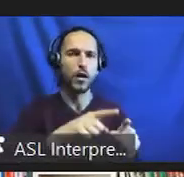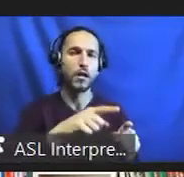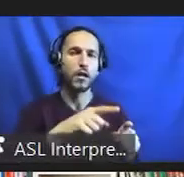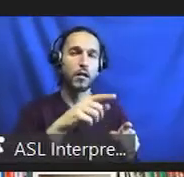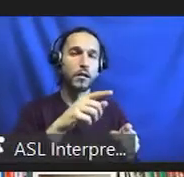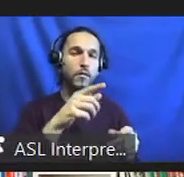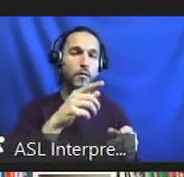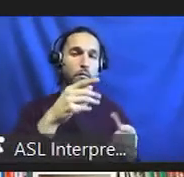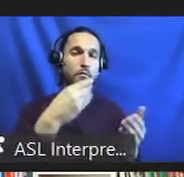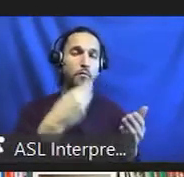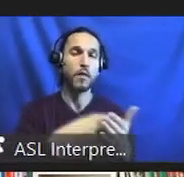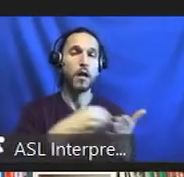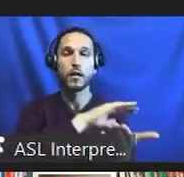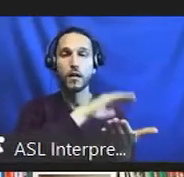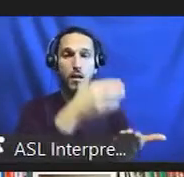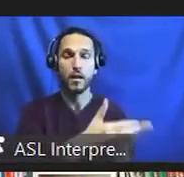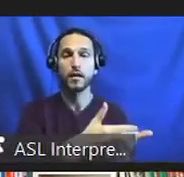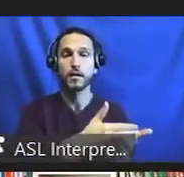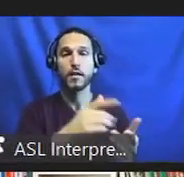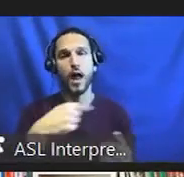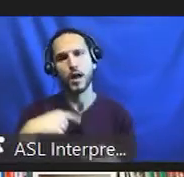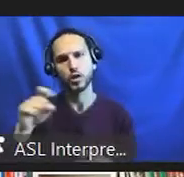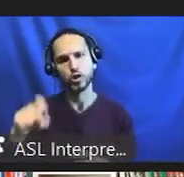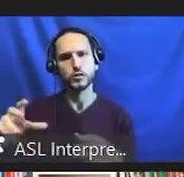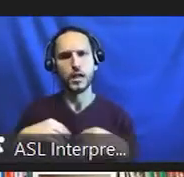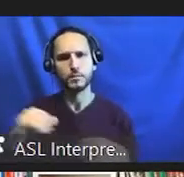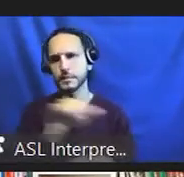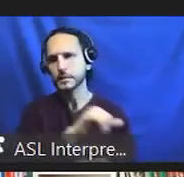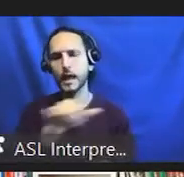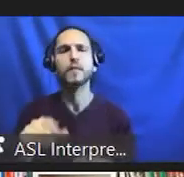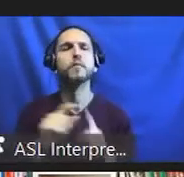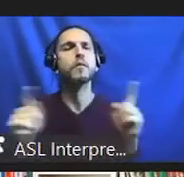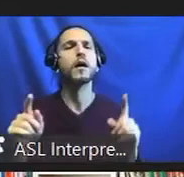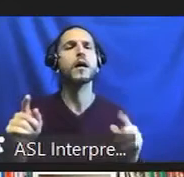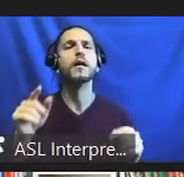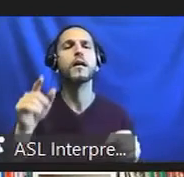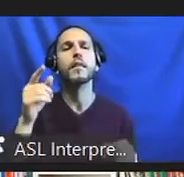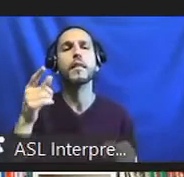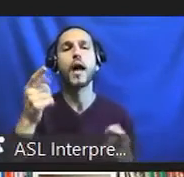But in these types of cases, these class-action lawsuits,